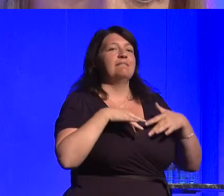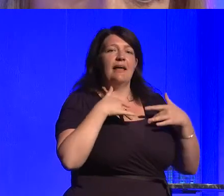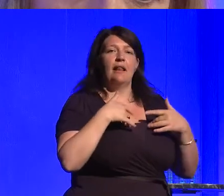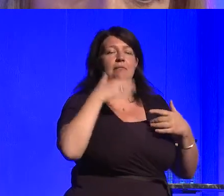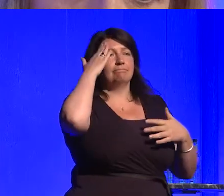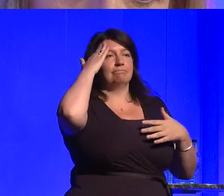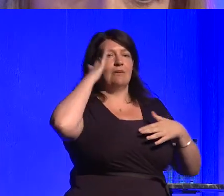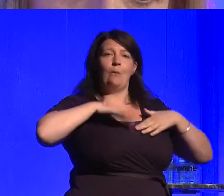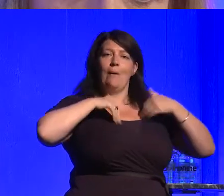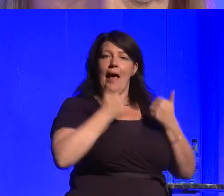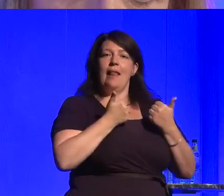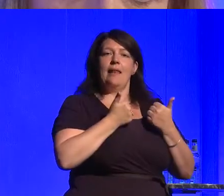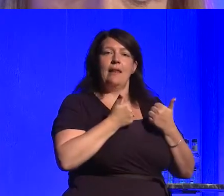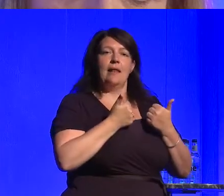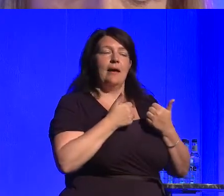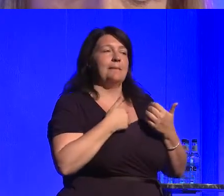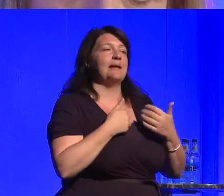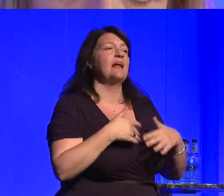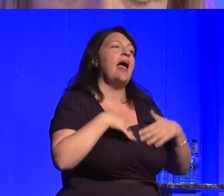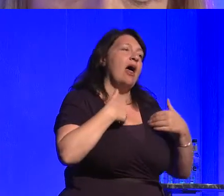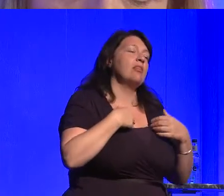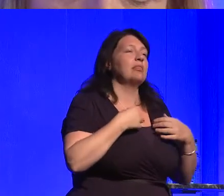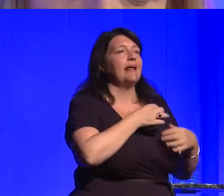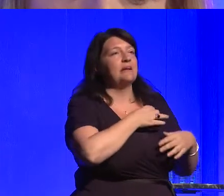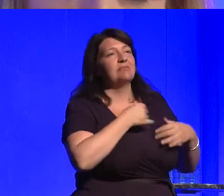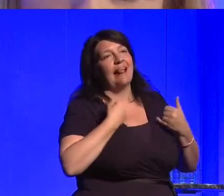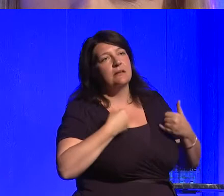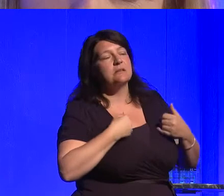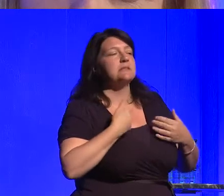In order to deliver that, as has come out from all the groups, we cannot just rely on